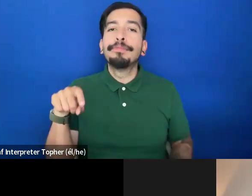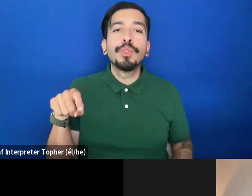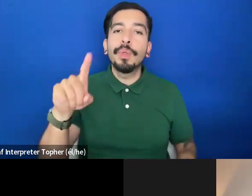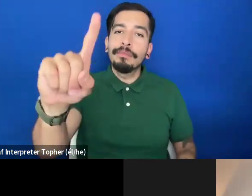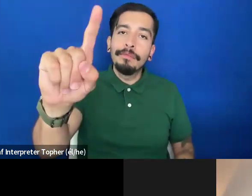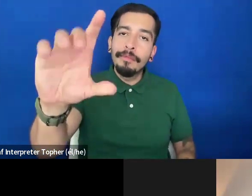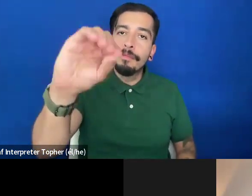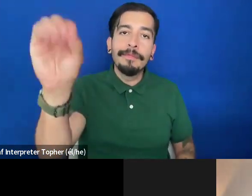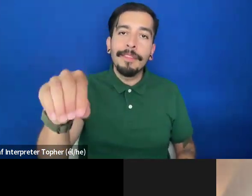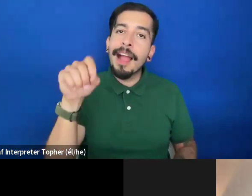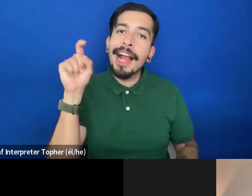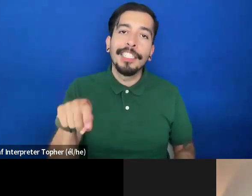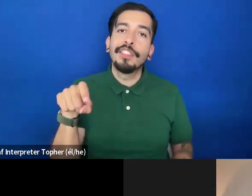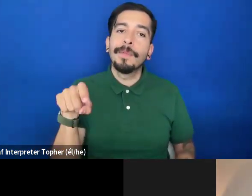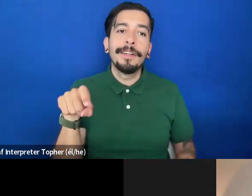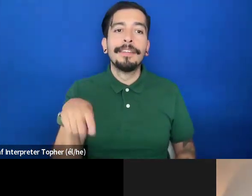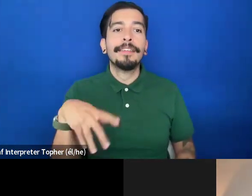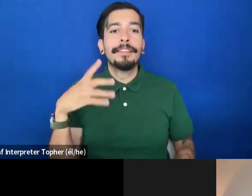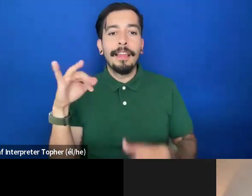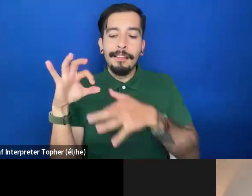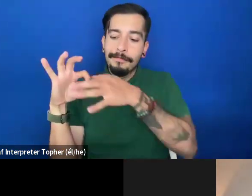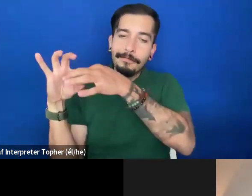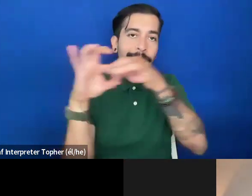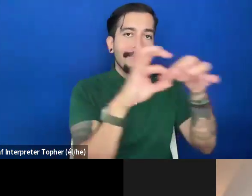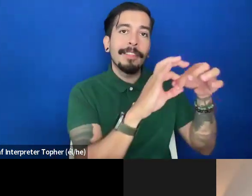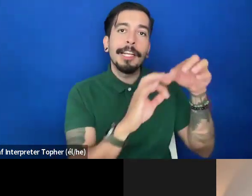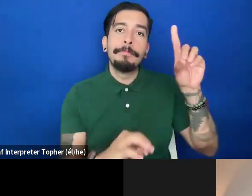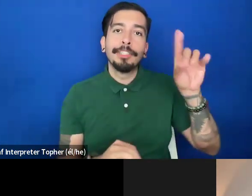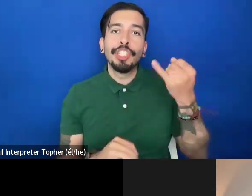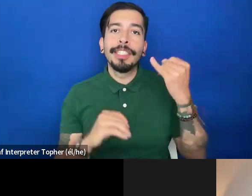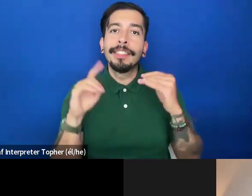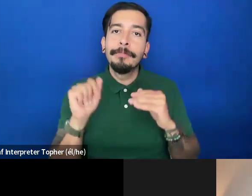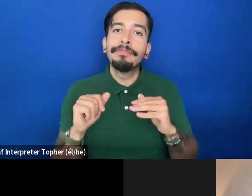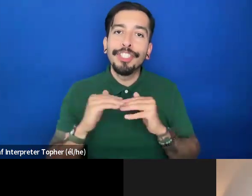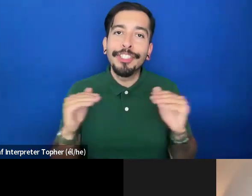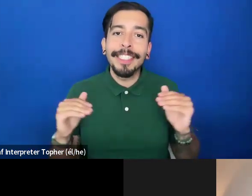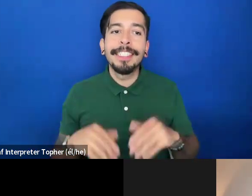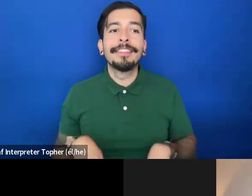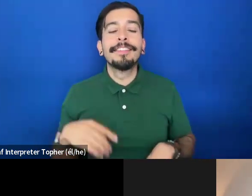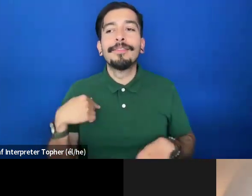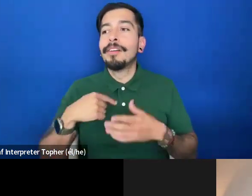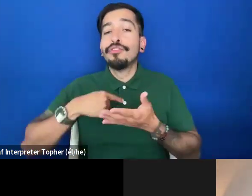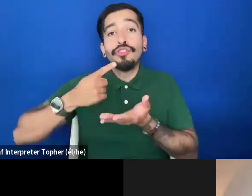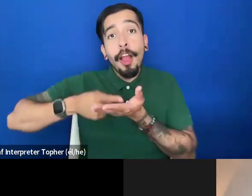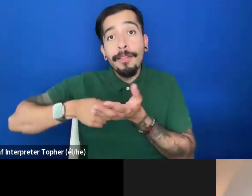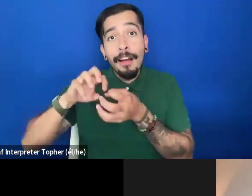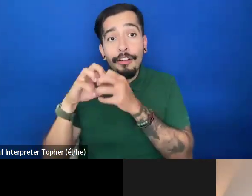Uh, and how the, you know, when we talk about intersectionality, our various identities, how, how they overlap and how